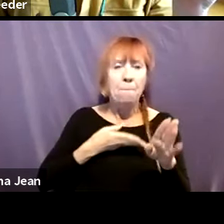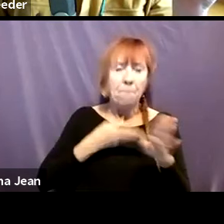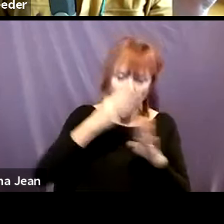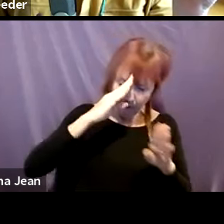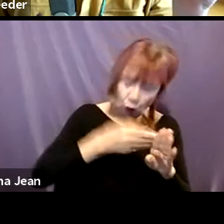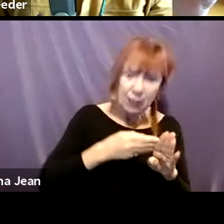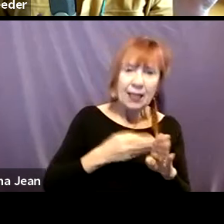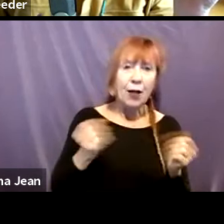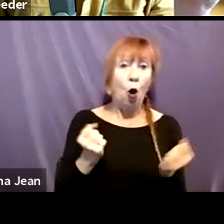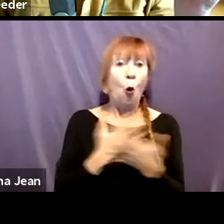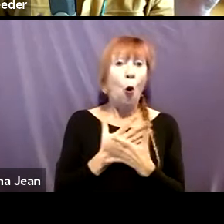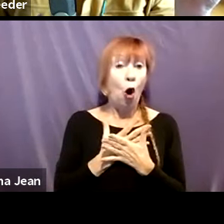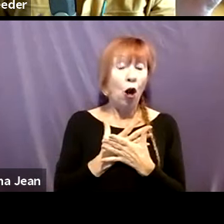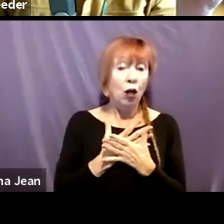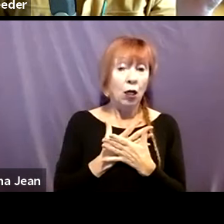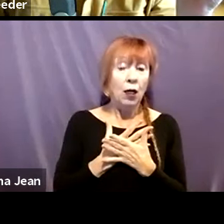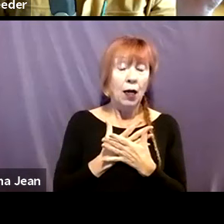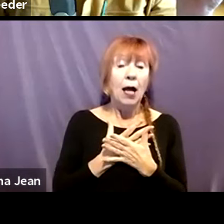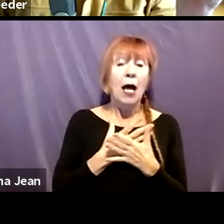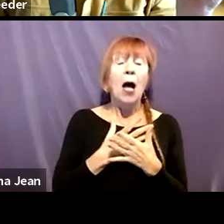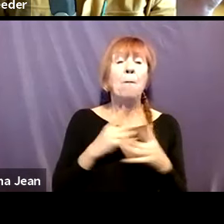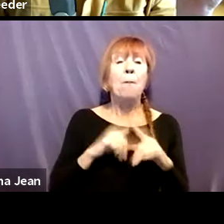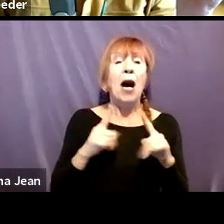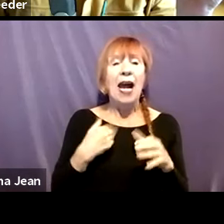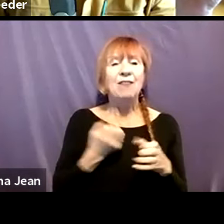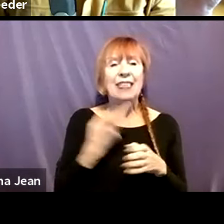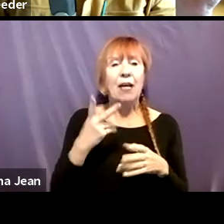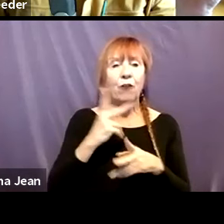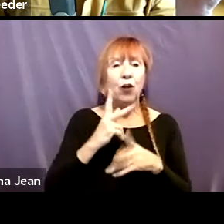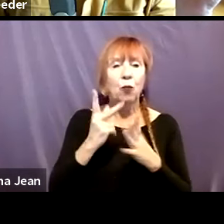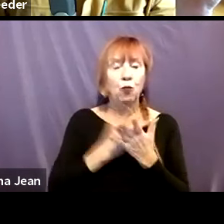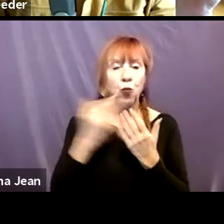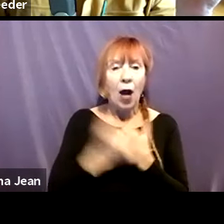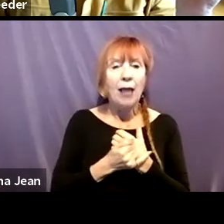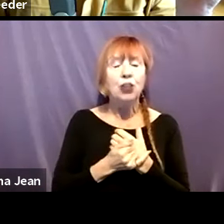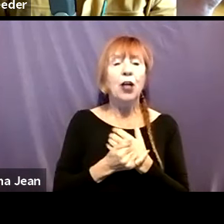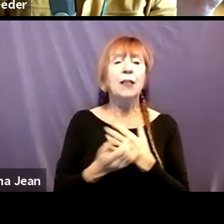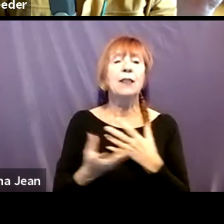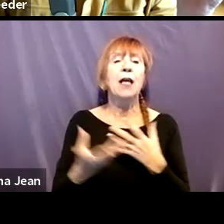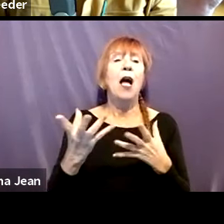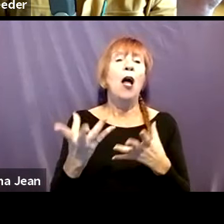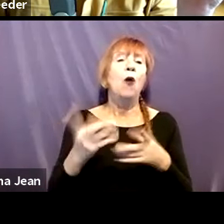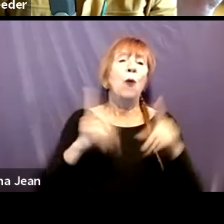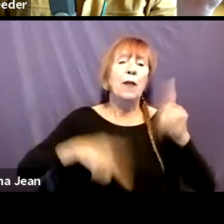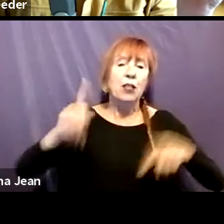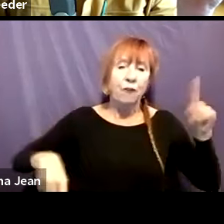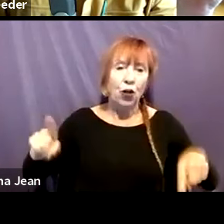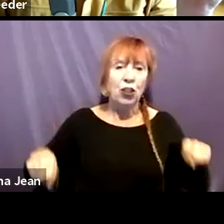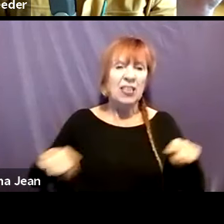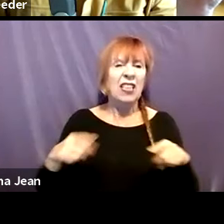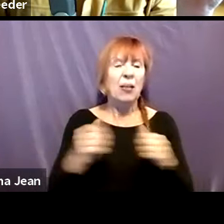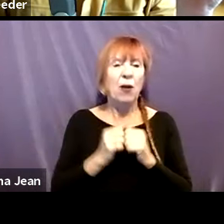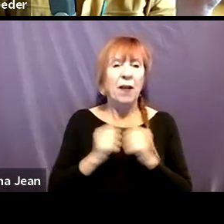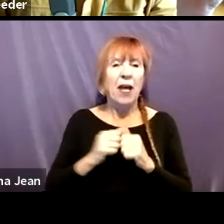working on several projects that include diversity, like an African American-centric slasher film, which I think we need more of.